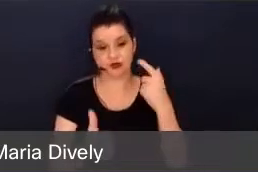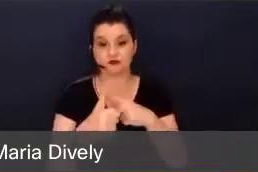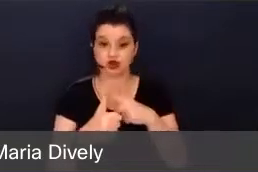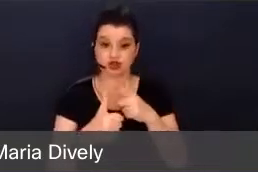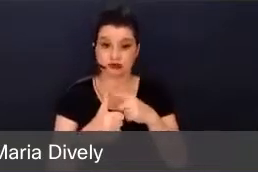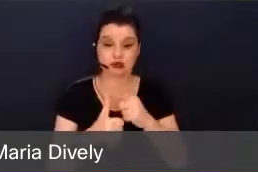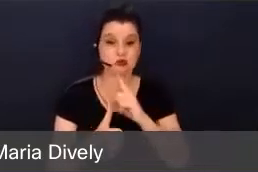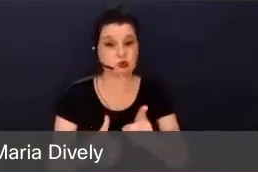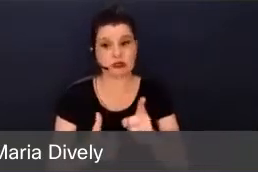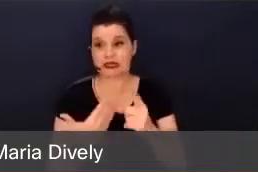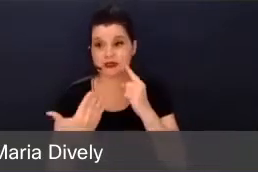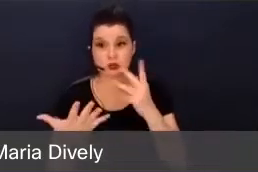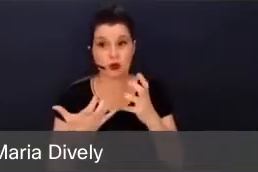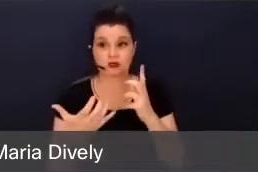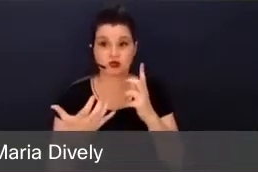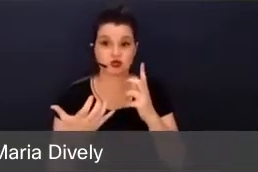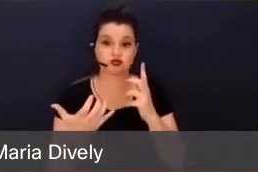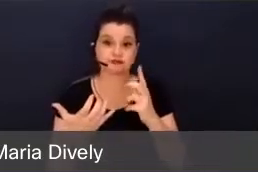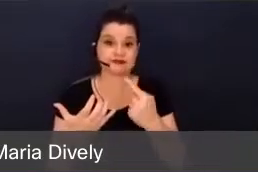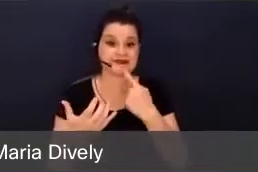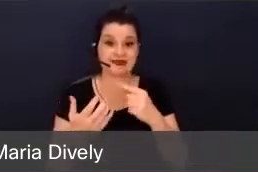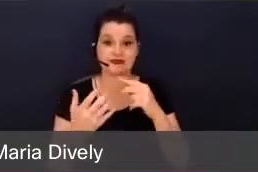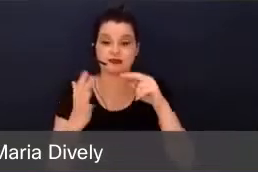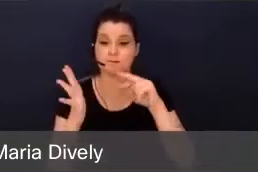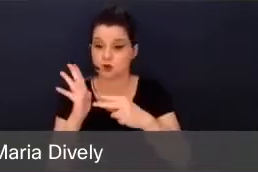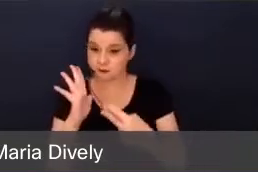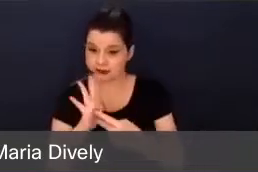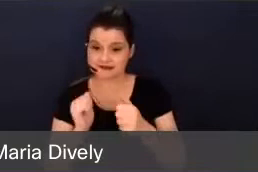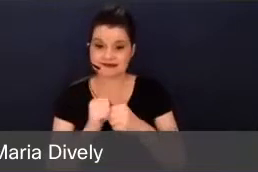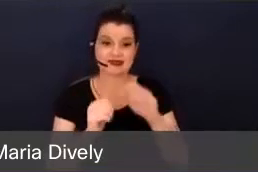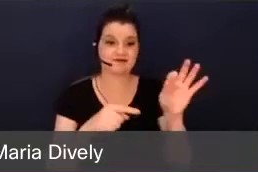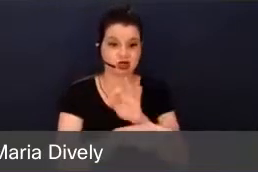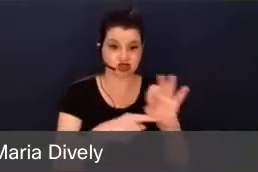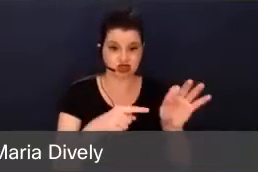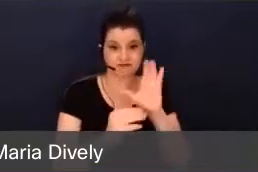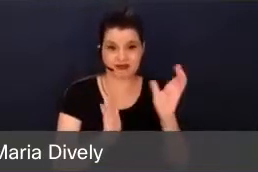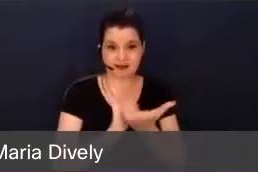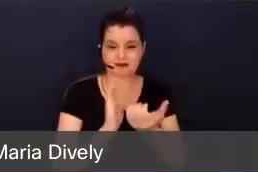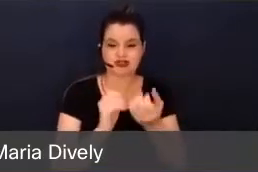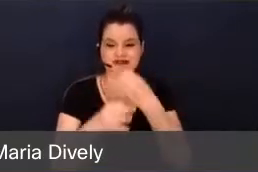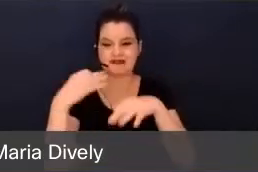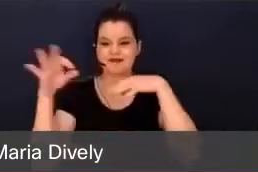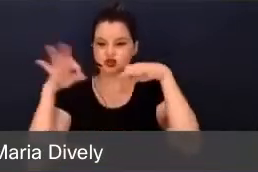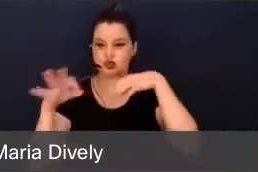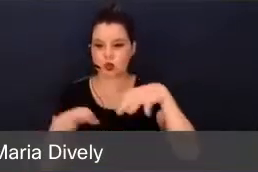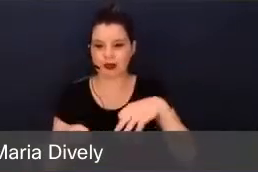you really just want to state the purpose and the function of the image instead of simply describing its appearance.